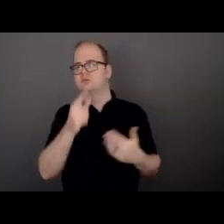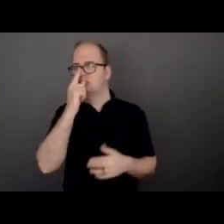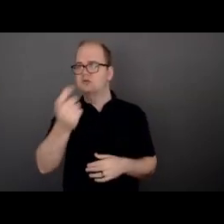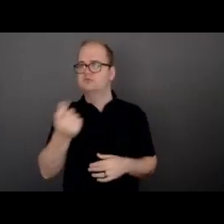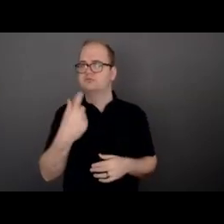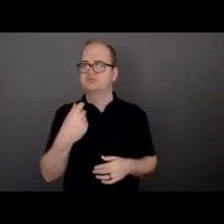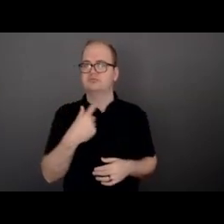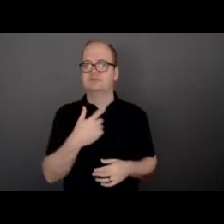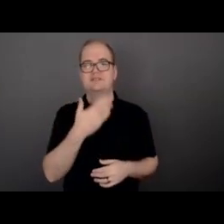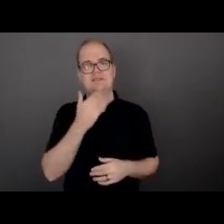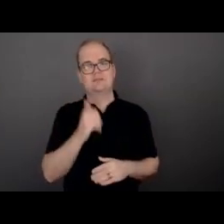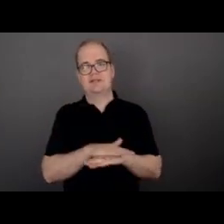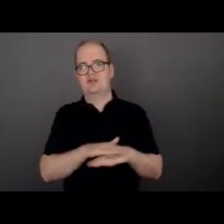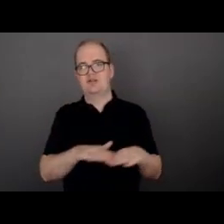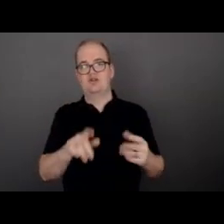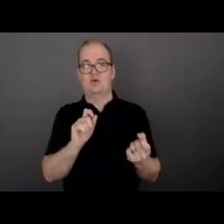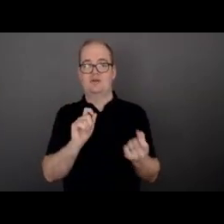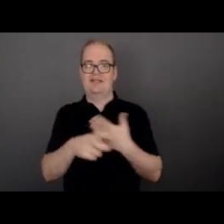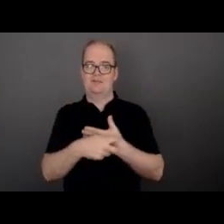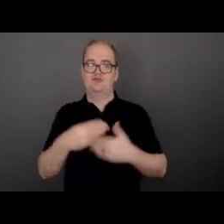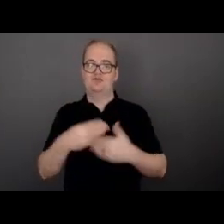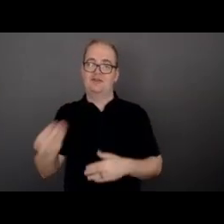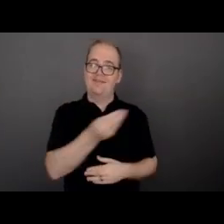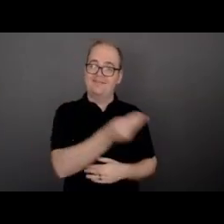Please don't give this email address to clients.